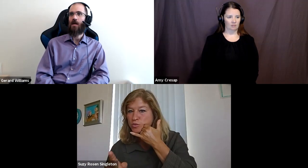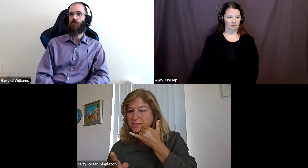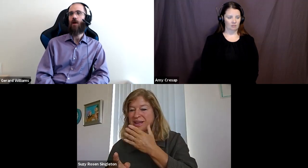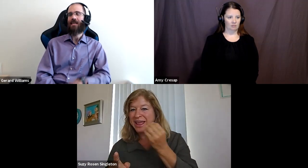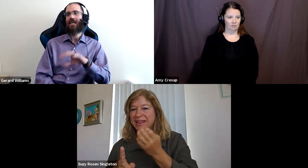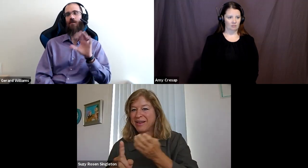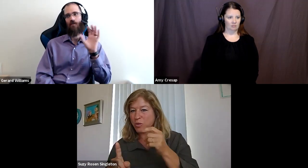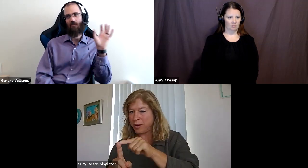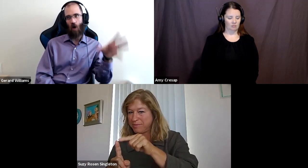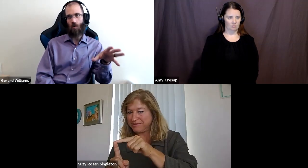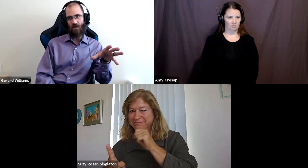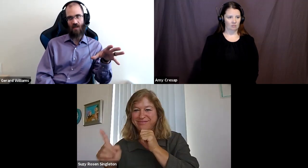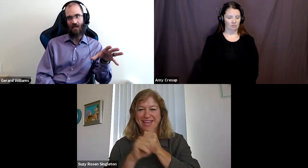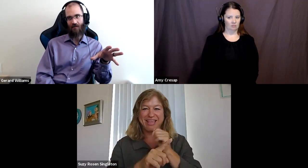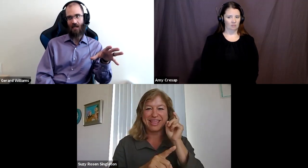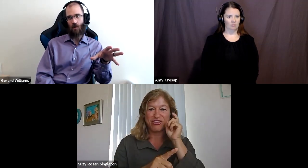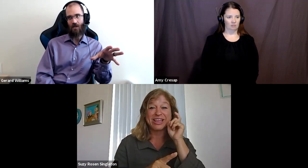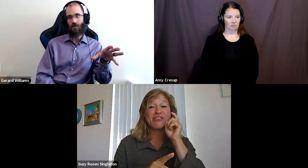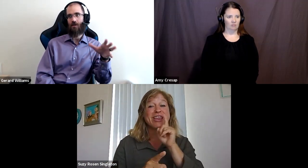We regular guy late the phone side of that equation.